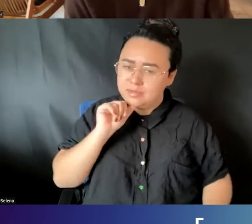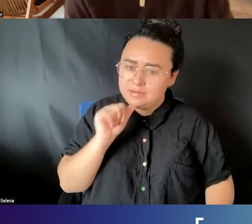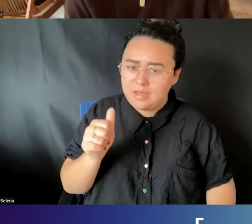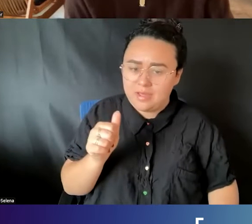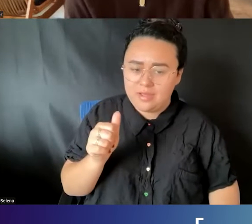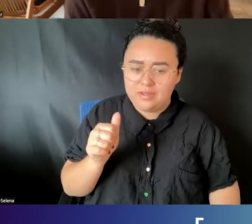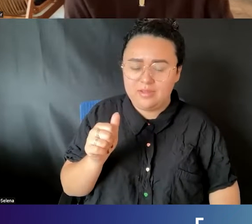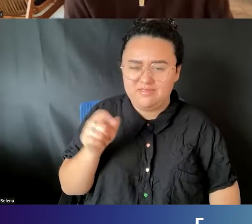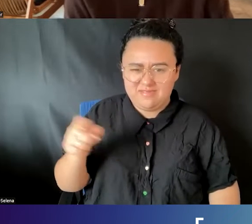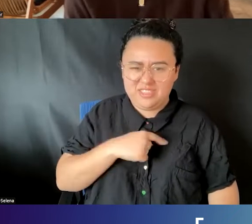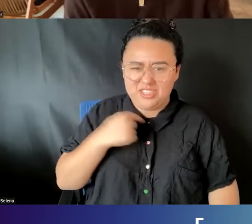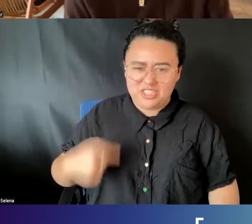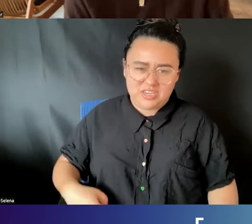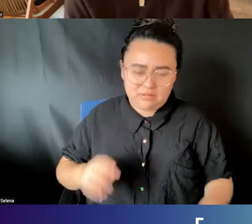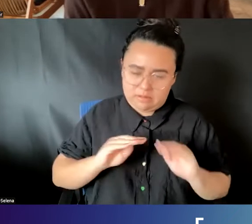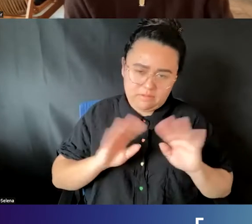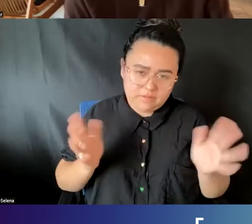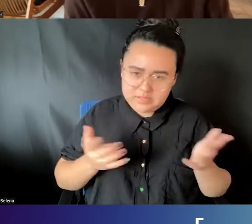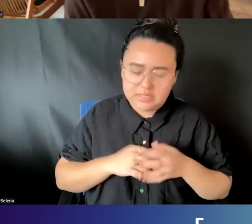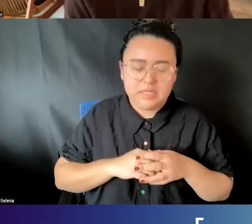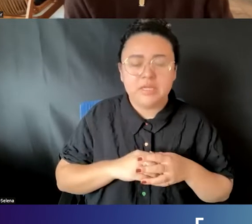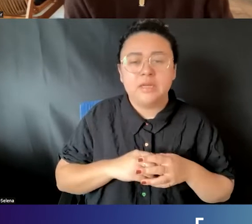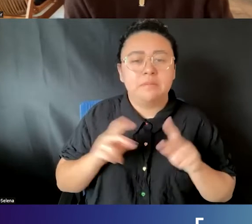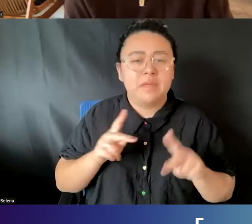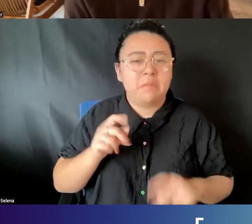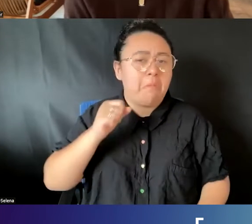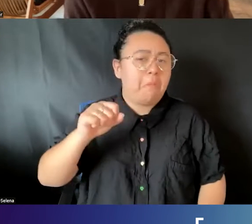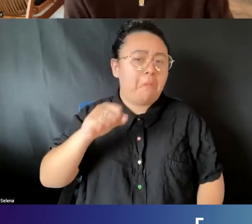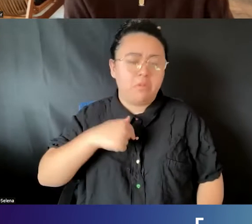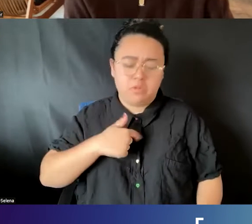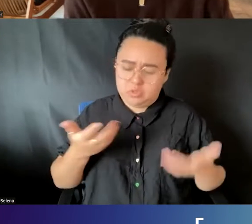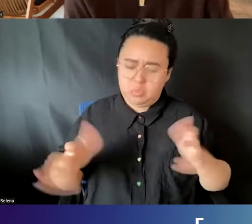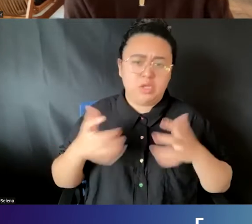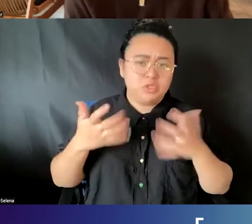China and experienced a lot of pushback actually from the Chinese government.